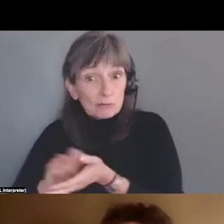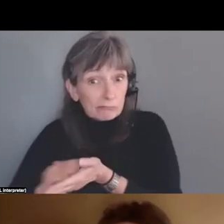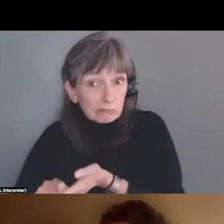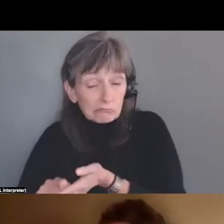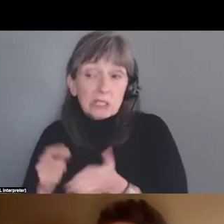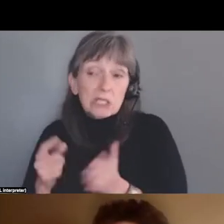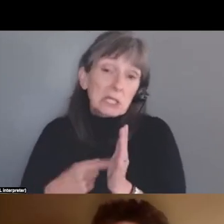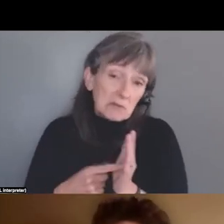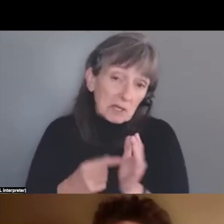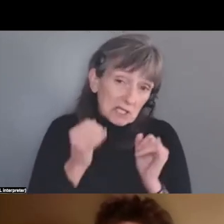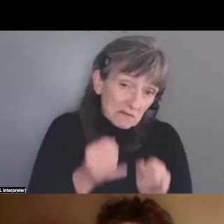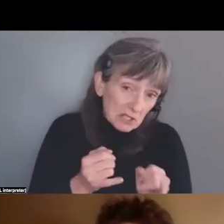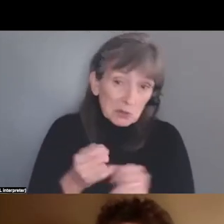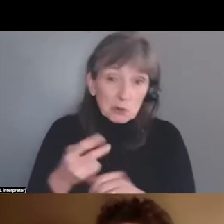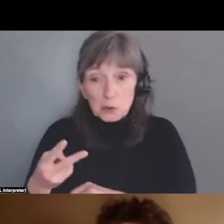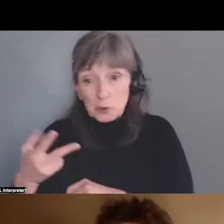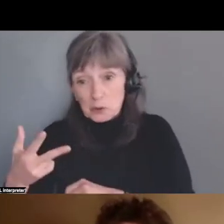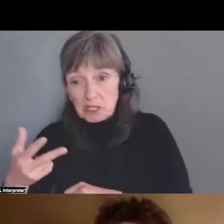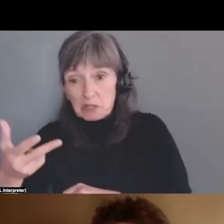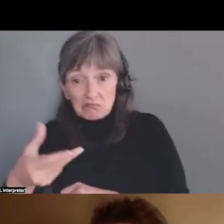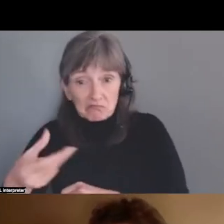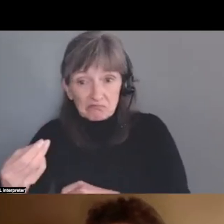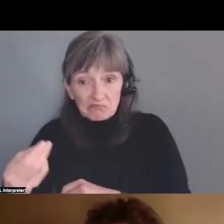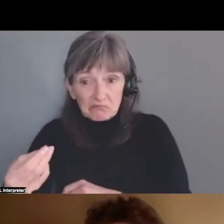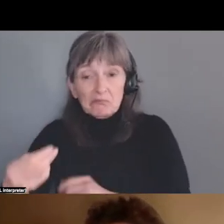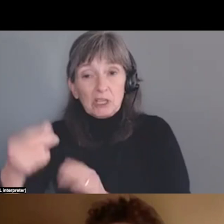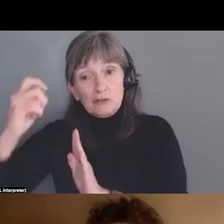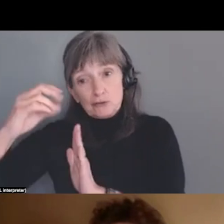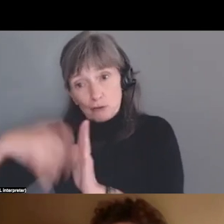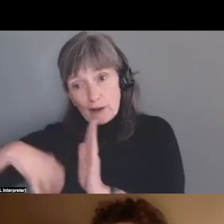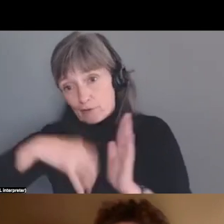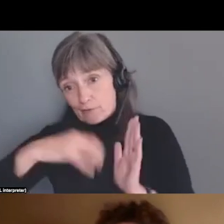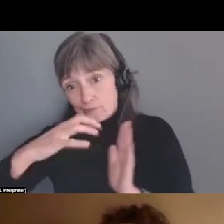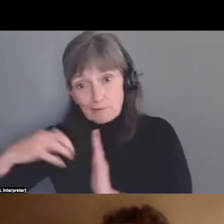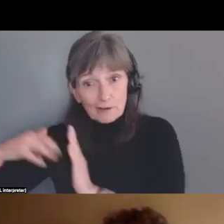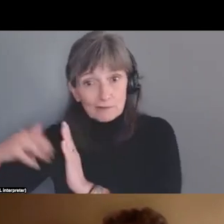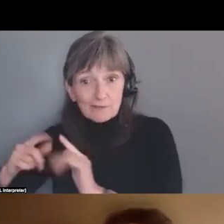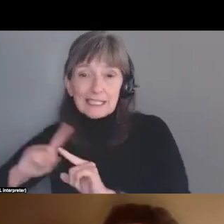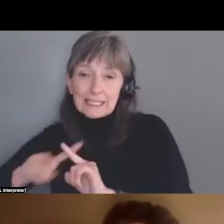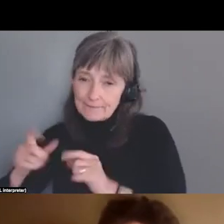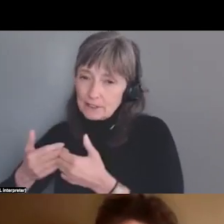two or three people together, drafting different parts of the content and then handing it over to